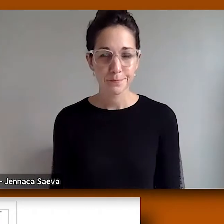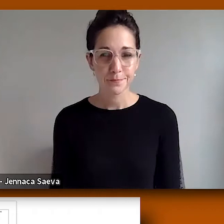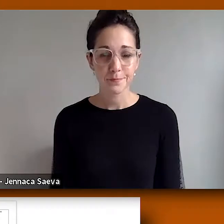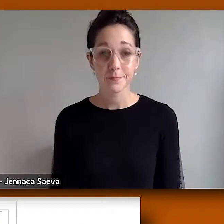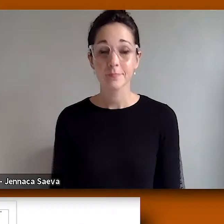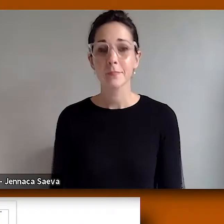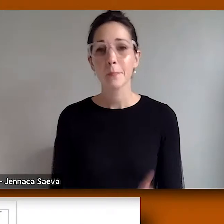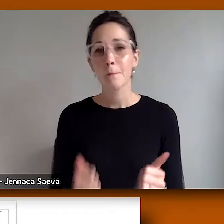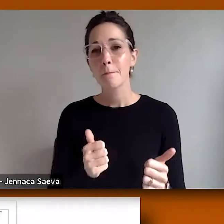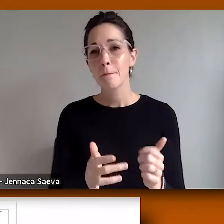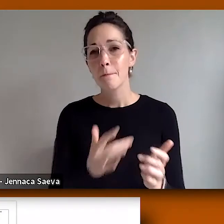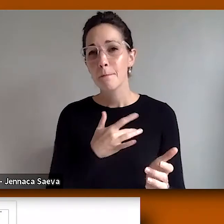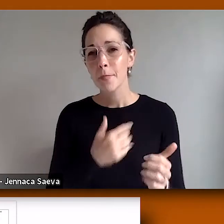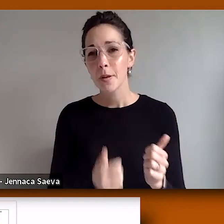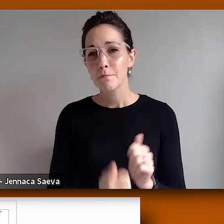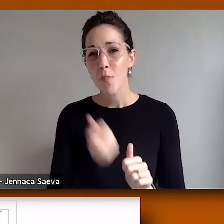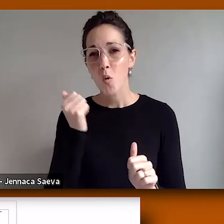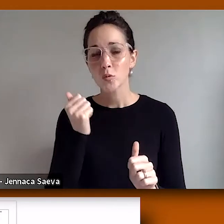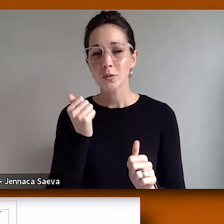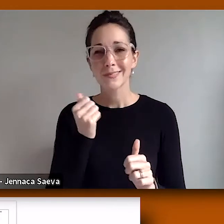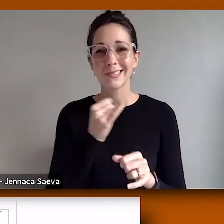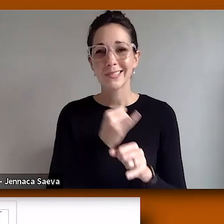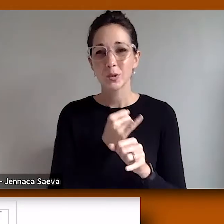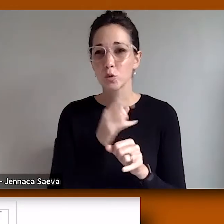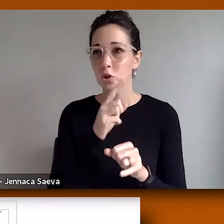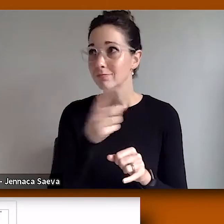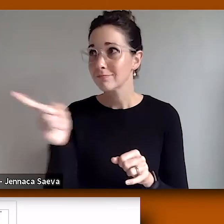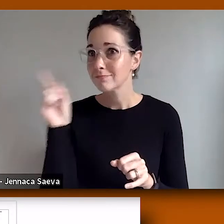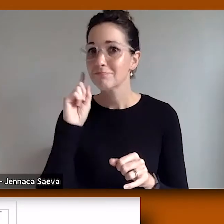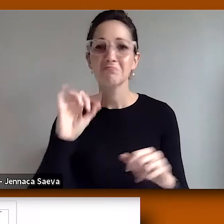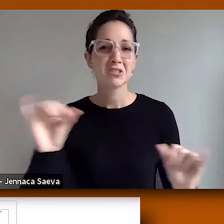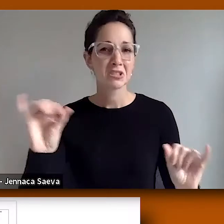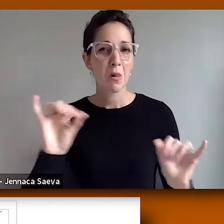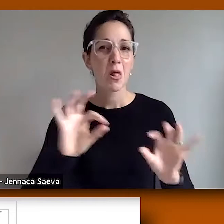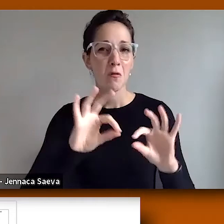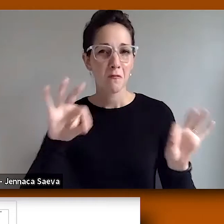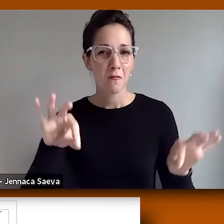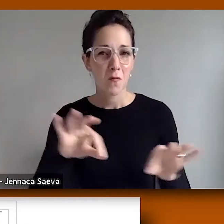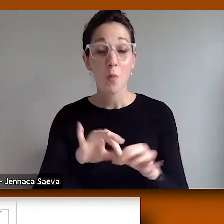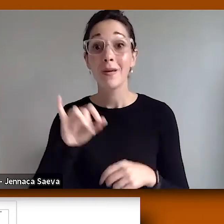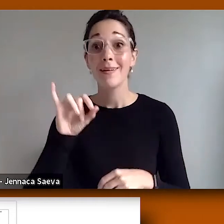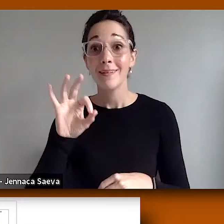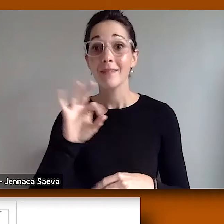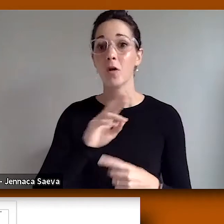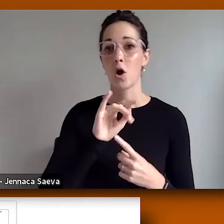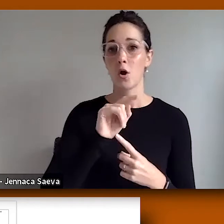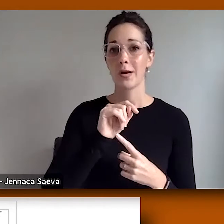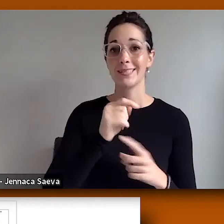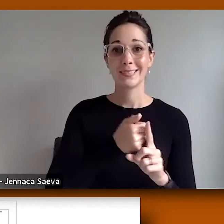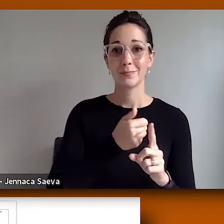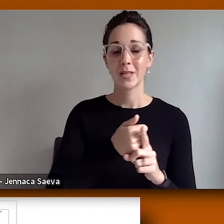and most institutions will have a form similar to this if RIT were to be the subawardee.